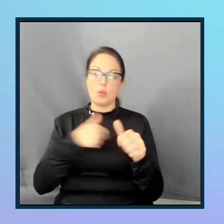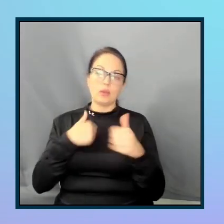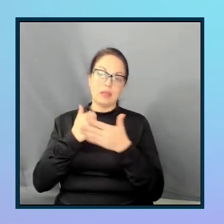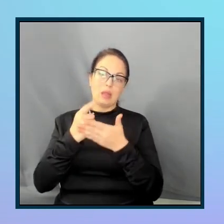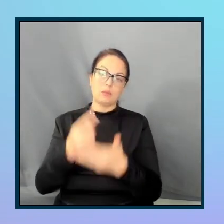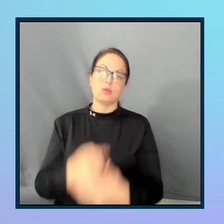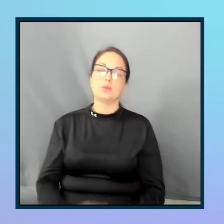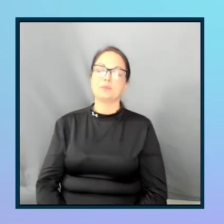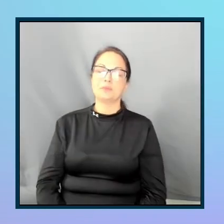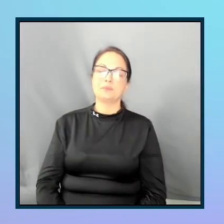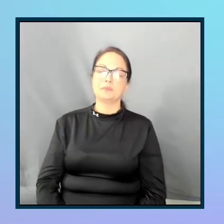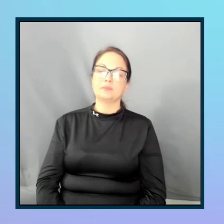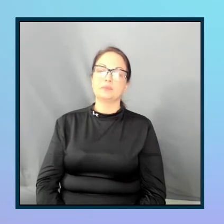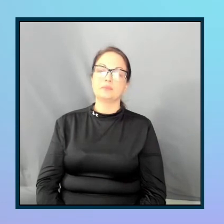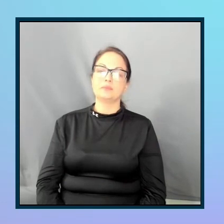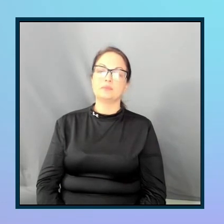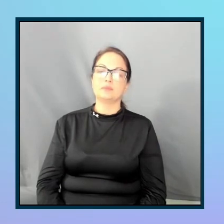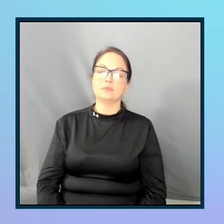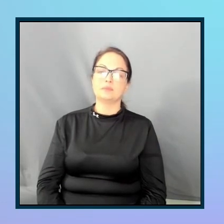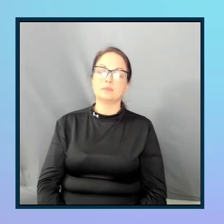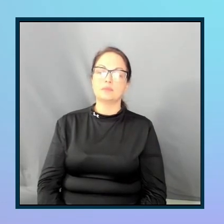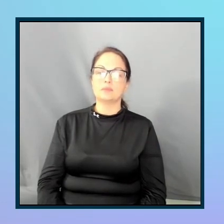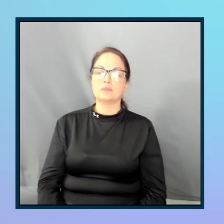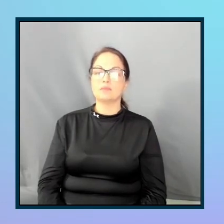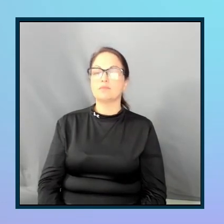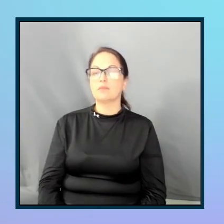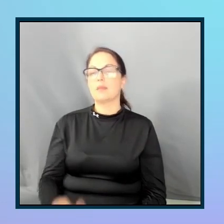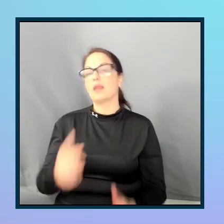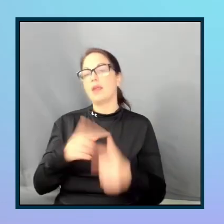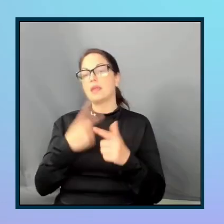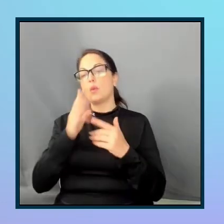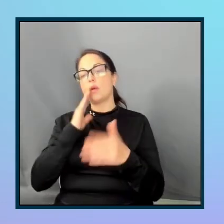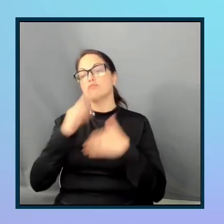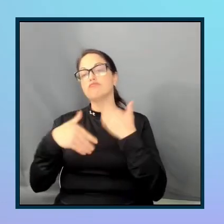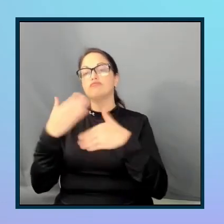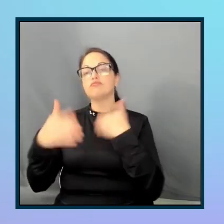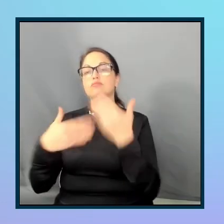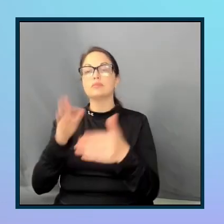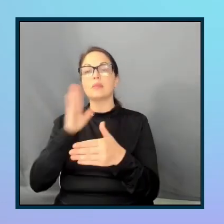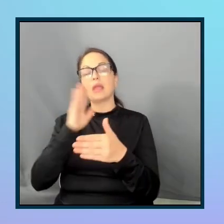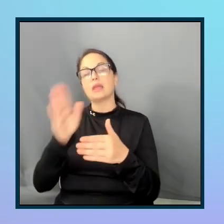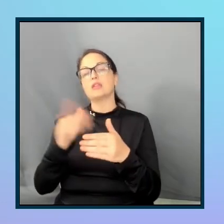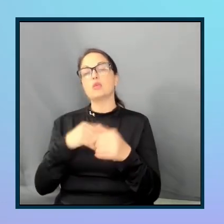and then that leads to the next, to the next, to the next. And you will get there, it won't be tomorrow,